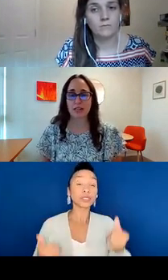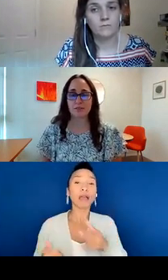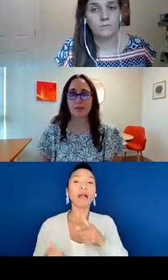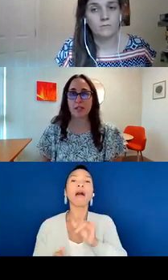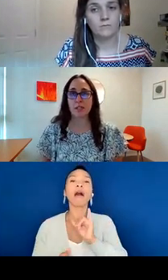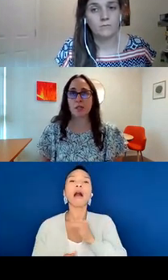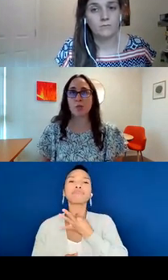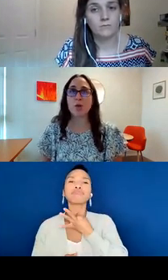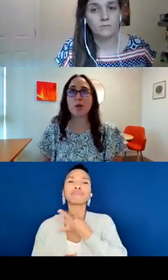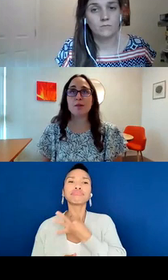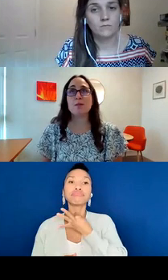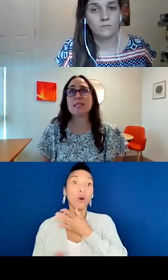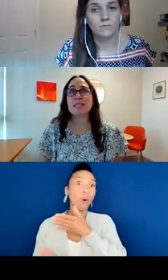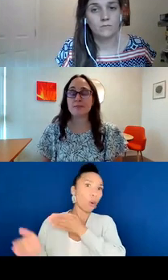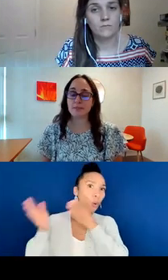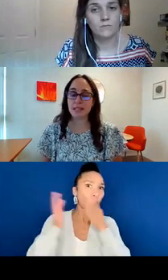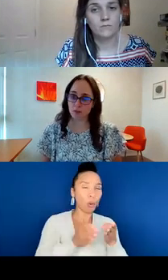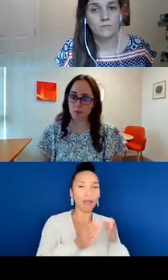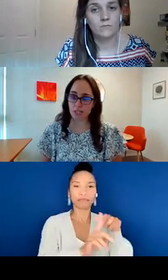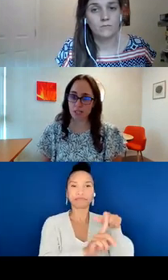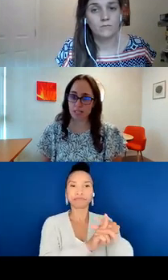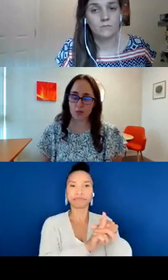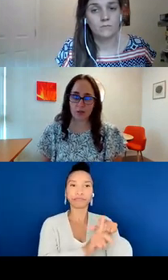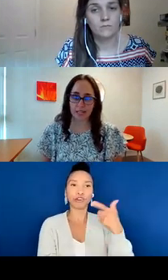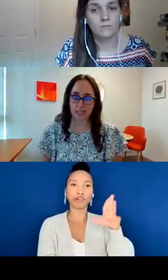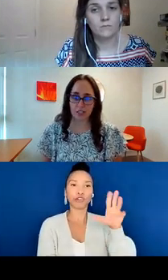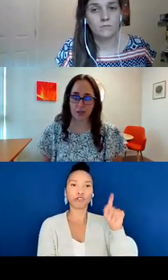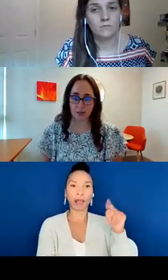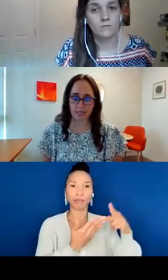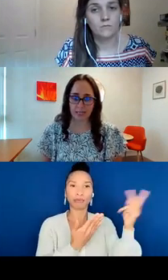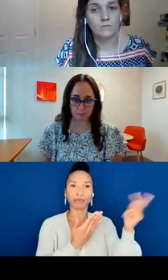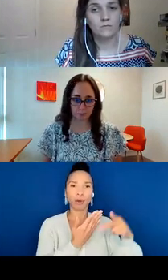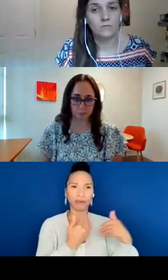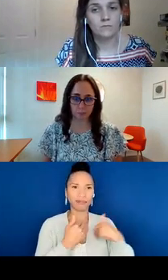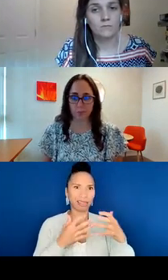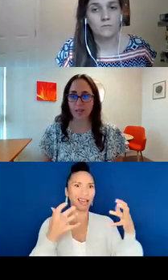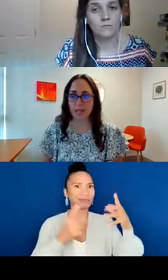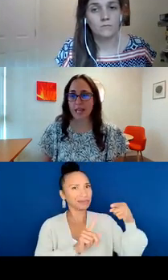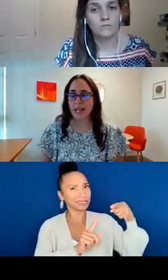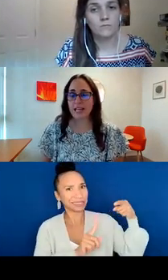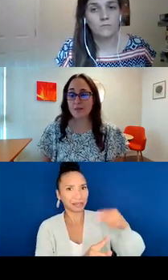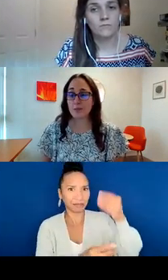And there's a lot of program-specific information that you can access on the website.